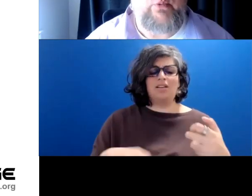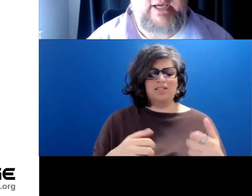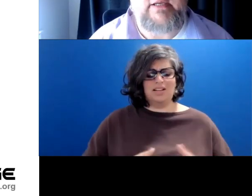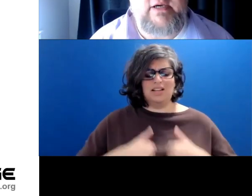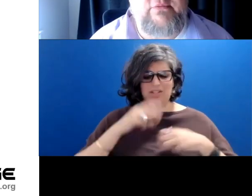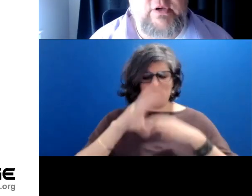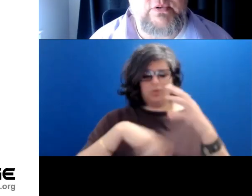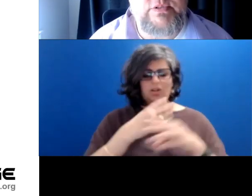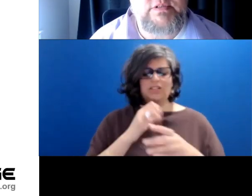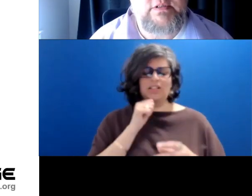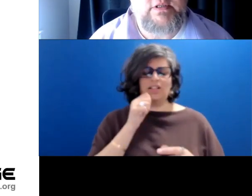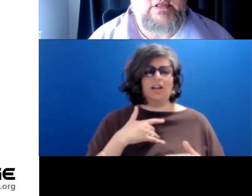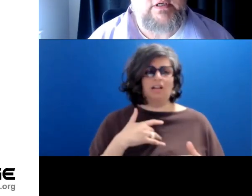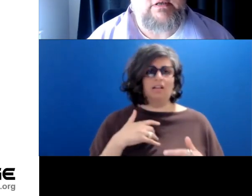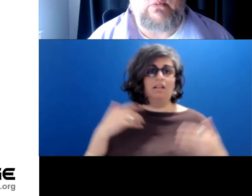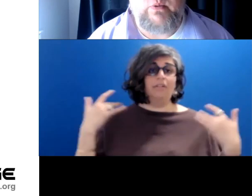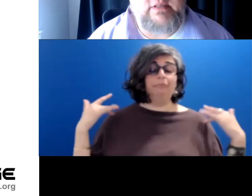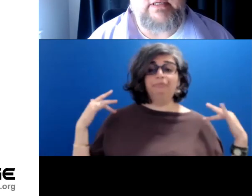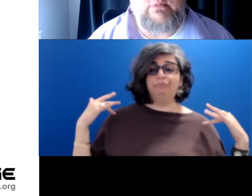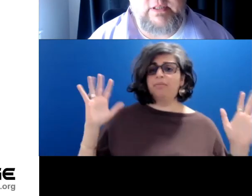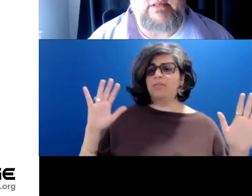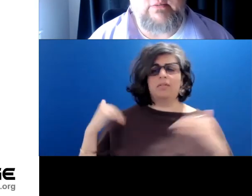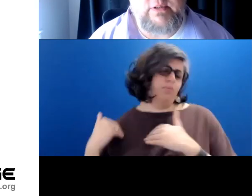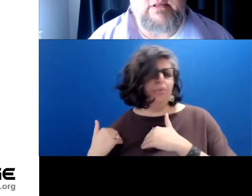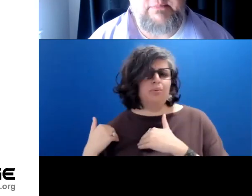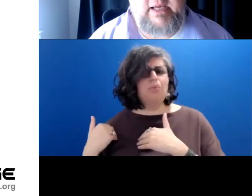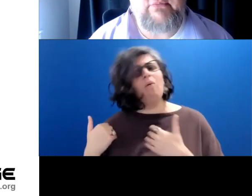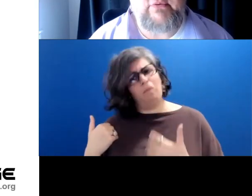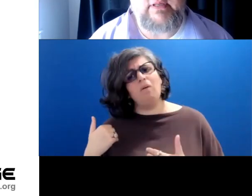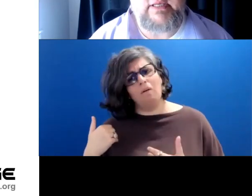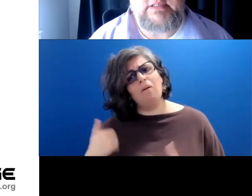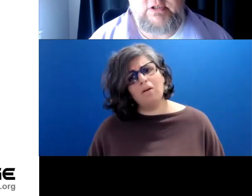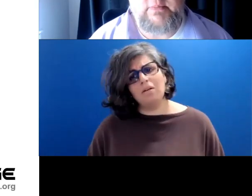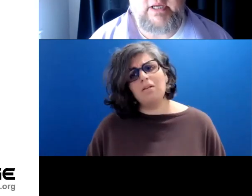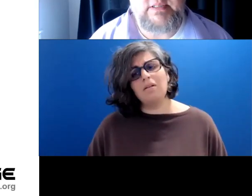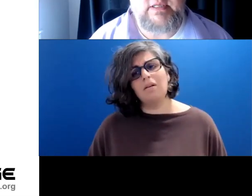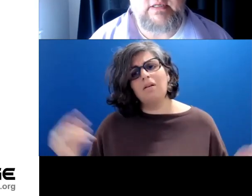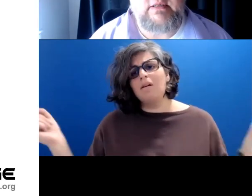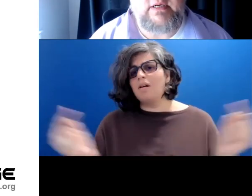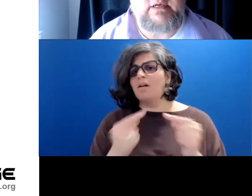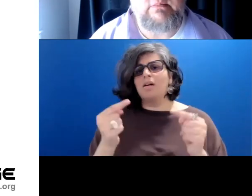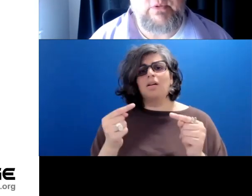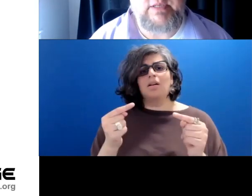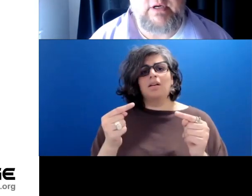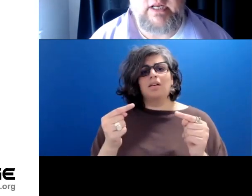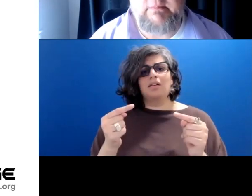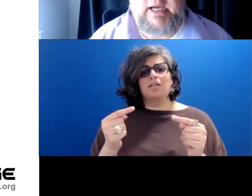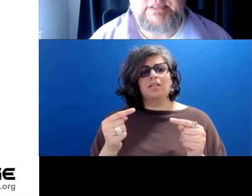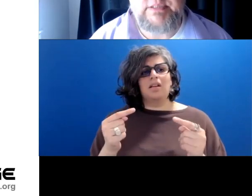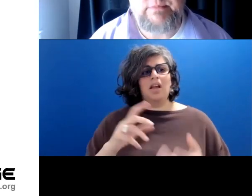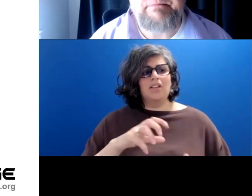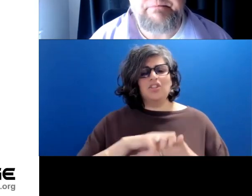the weight of those really, really, really painful and dehumanizing laws that are getting passed.